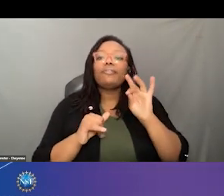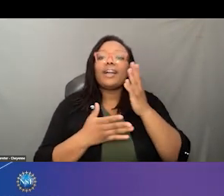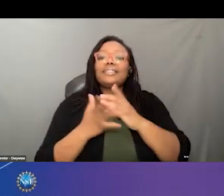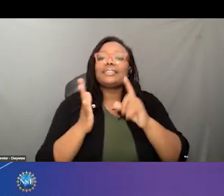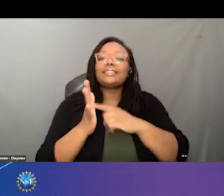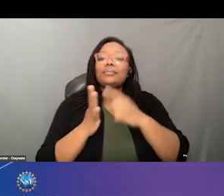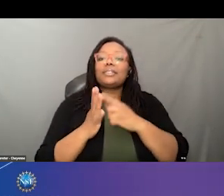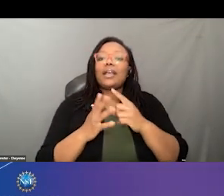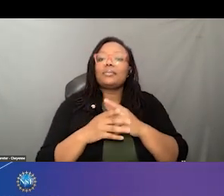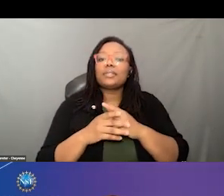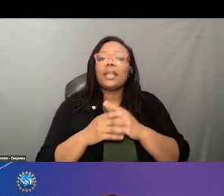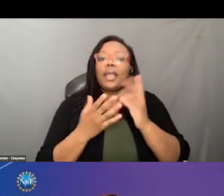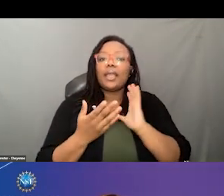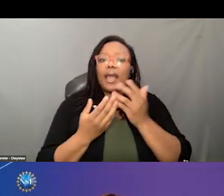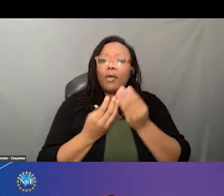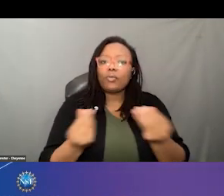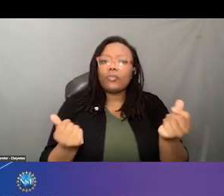We find sometimes in audit resolutions.